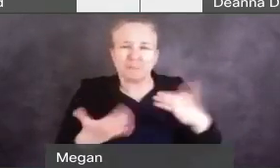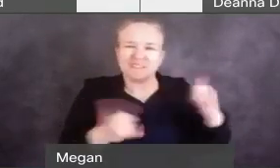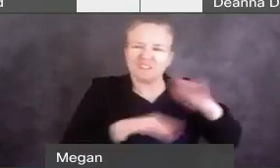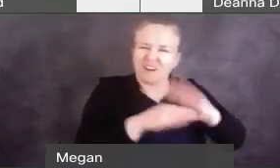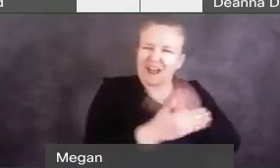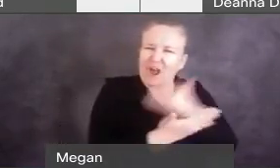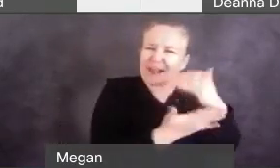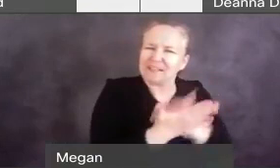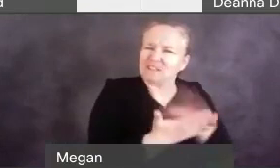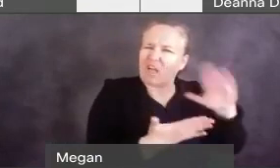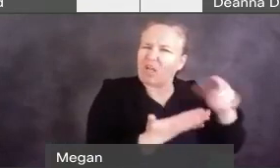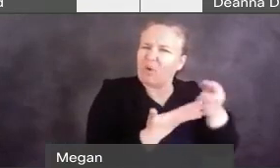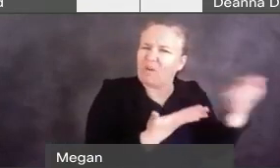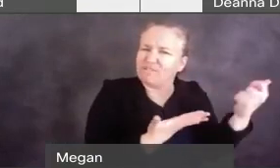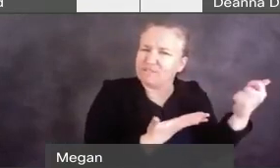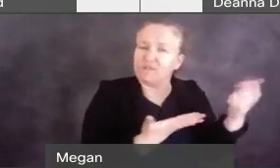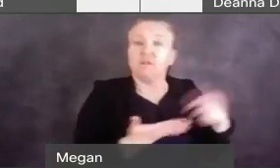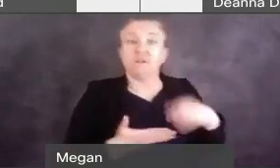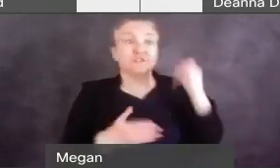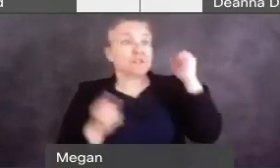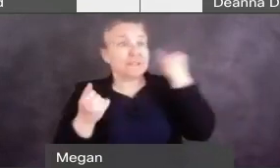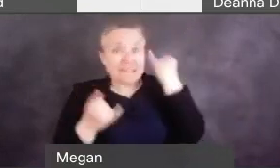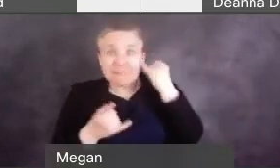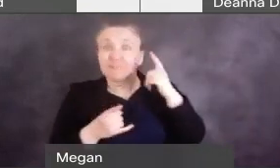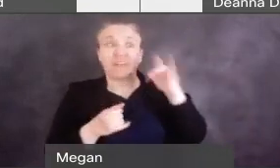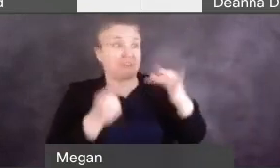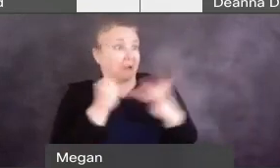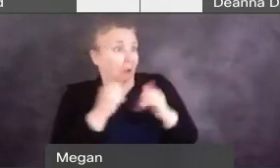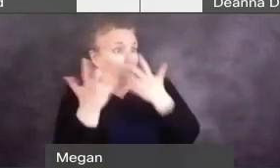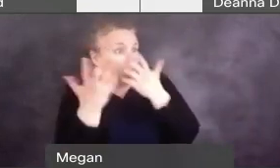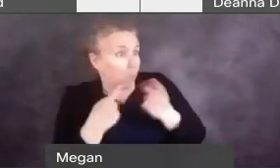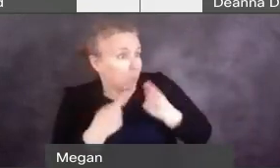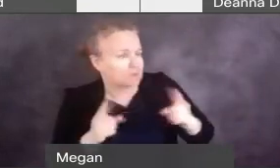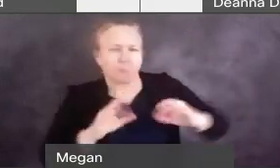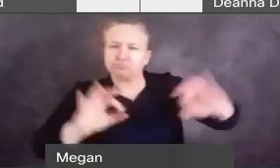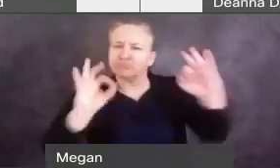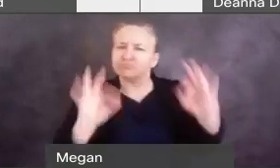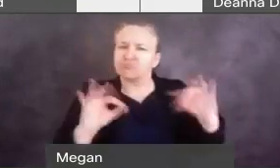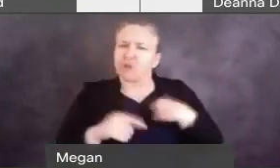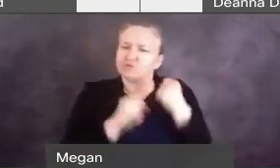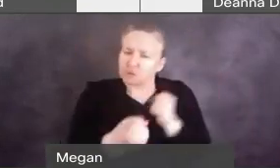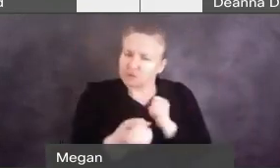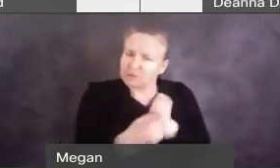So if it could be worked out, yes, I would strongly support a central registry for vaccine.